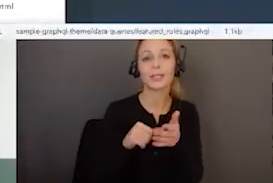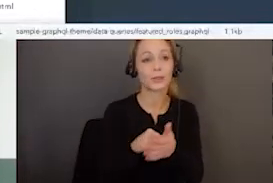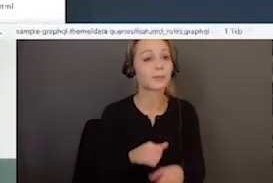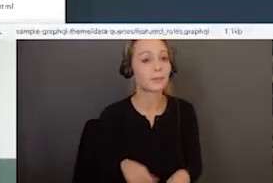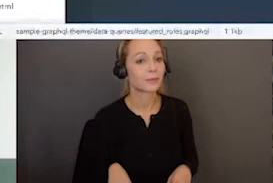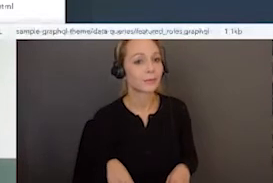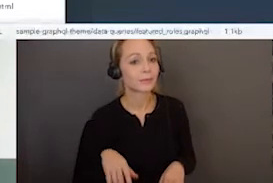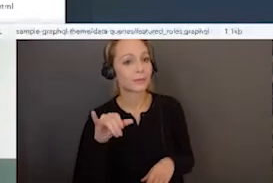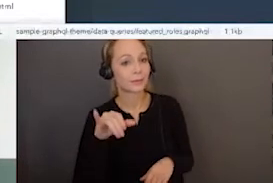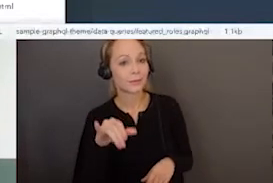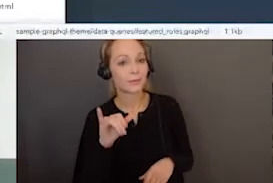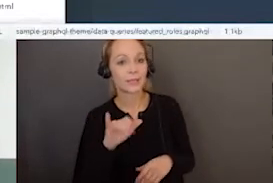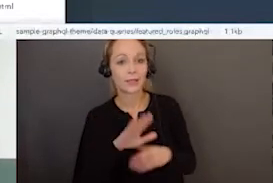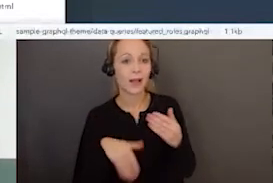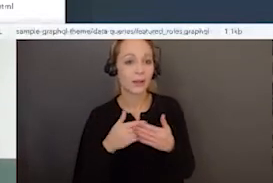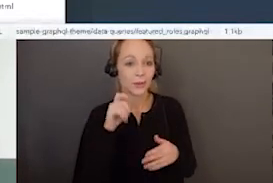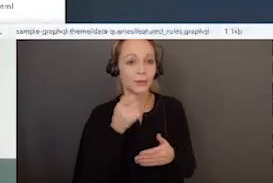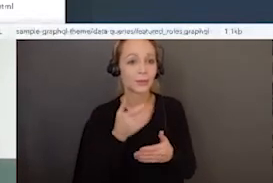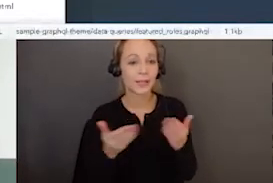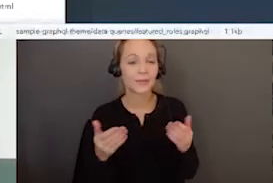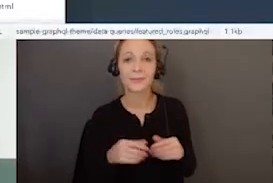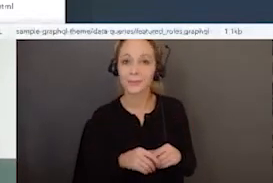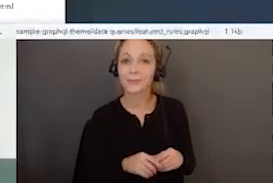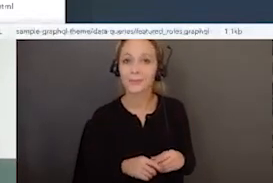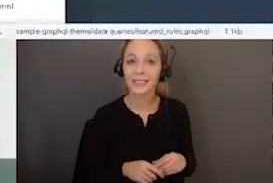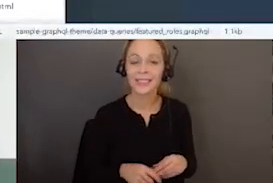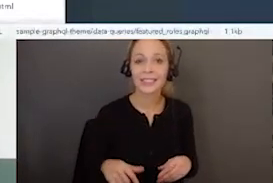THIS IS ALL PRETTY COOL STUFF, STEF.